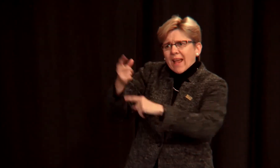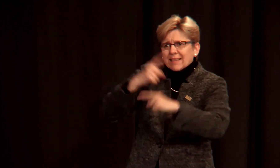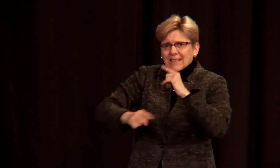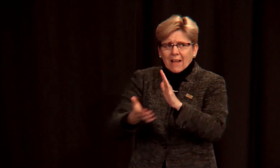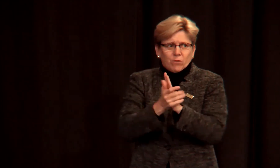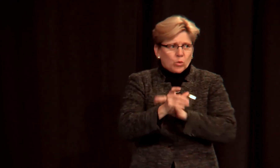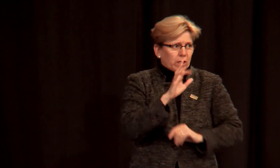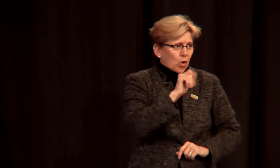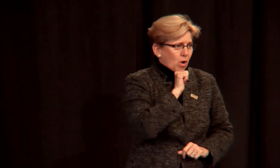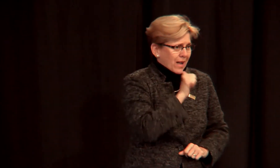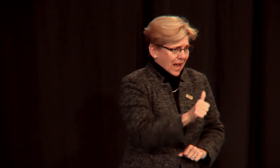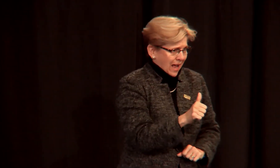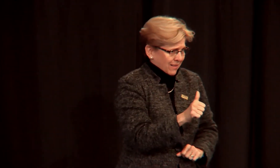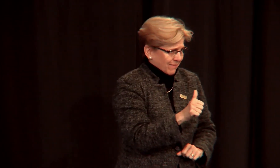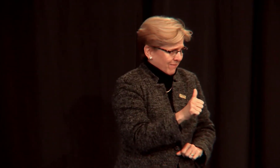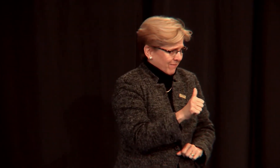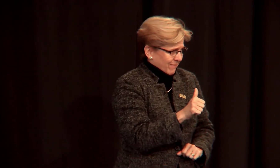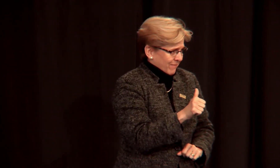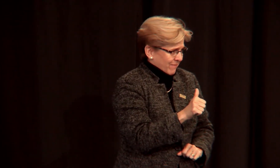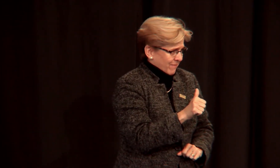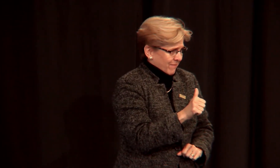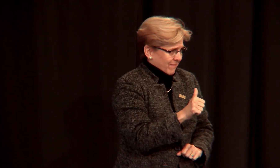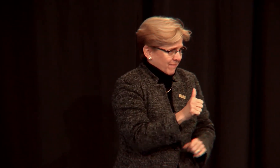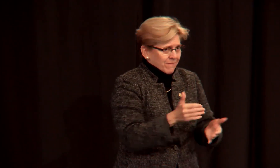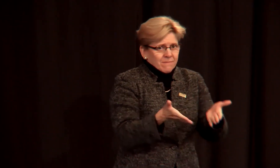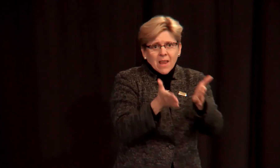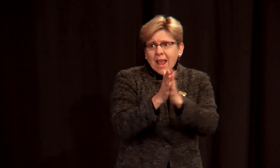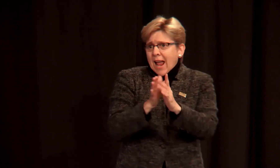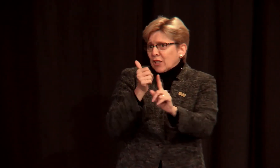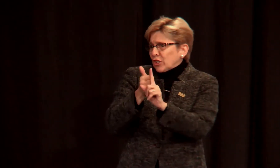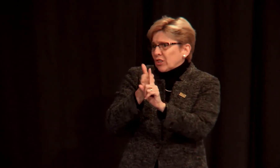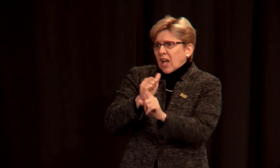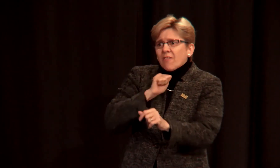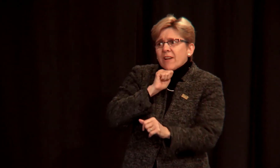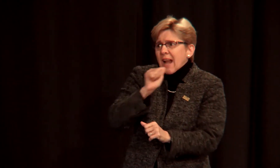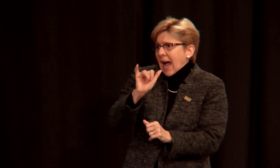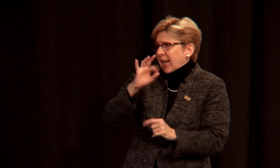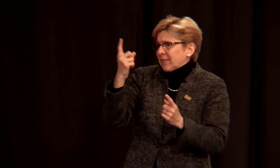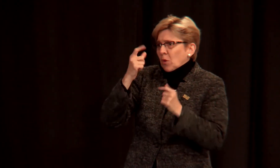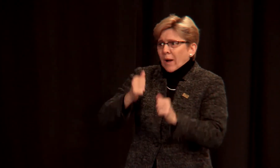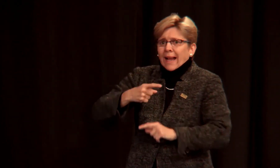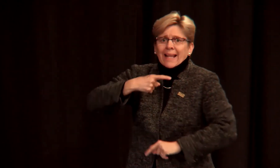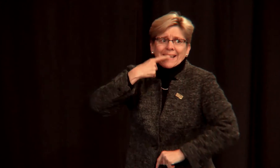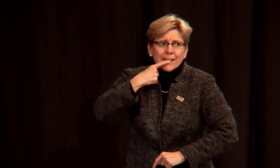whether they are a fluent signer or not. Ask yourself, not if that person is